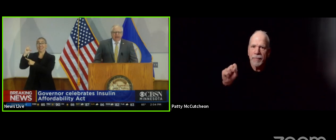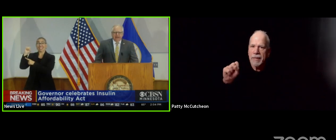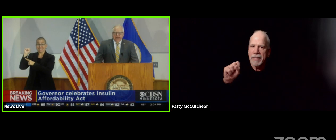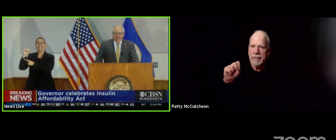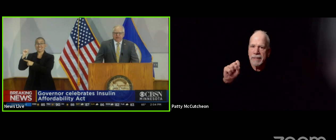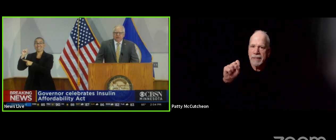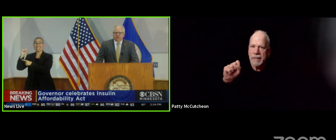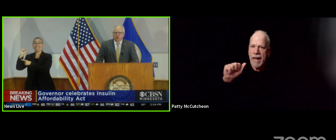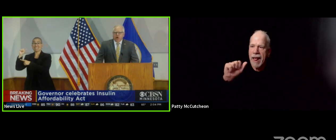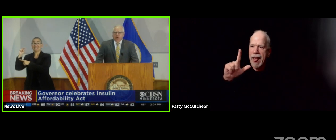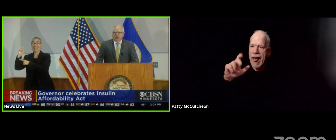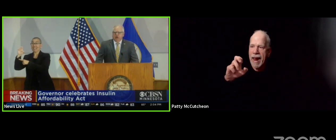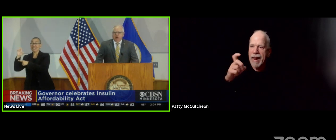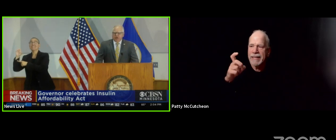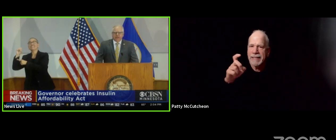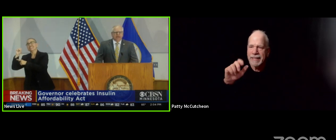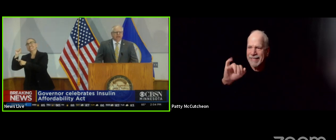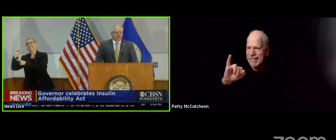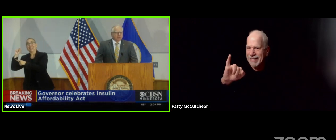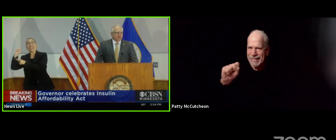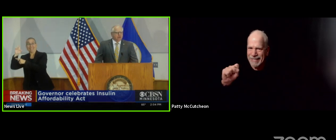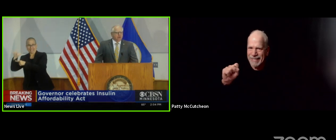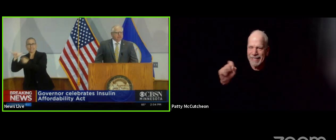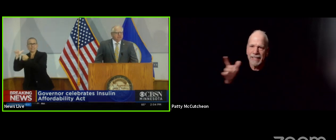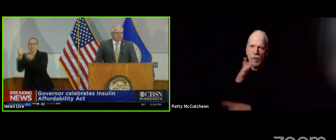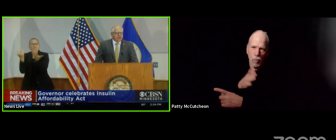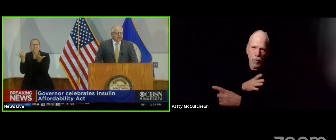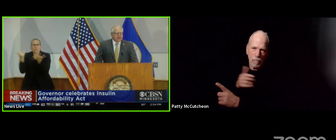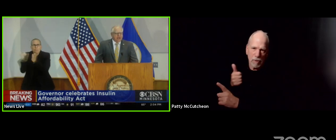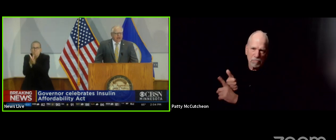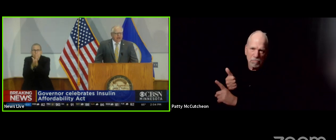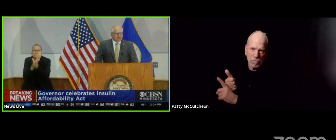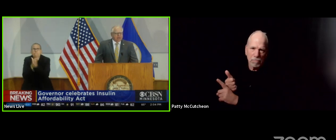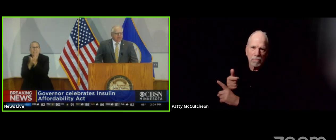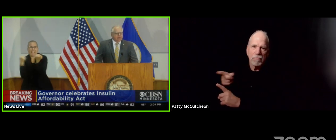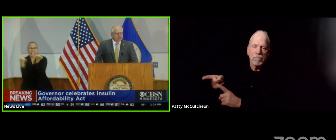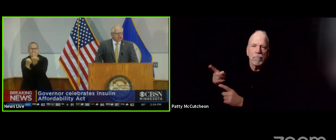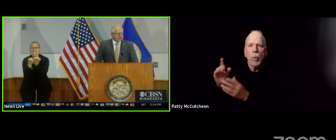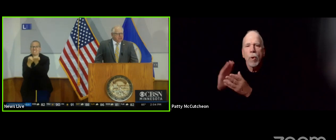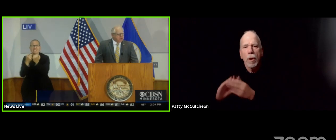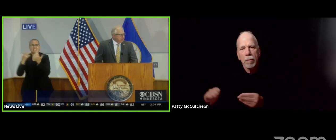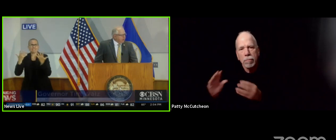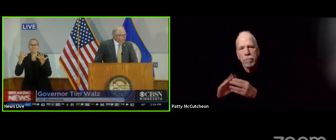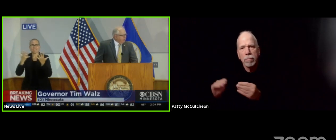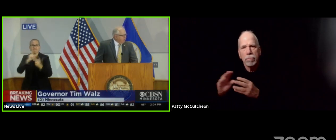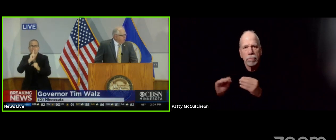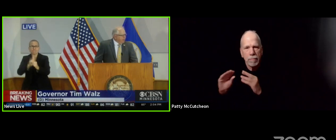GIFT FOR ARTICULATING CLEARLY WHAT'S AT STAKE TO BECOMING A CHANGE AGENT AND ONE THAT